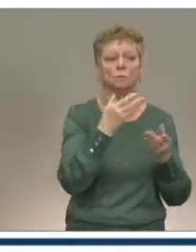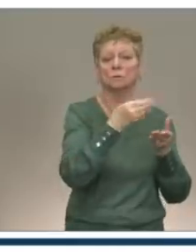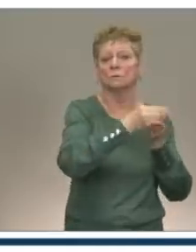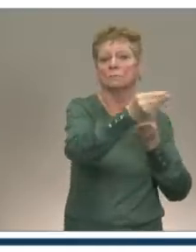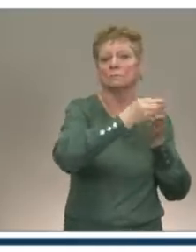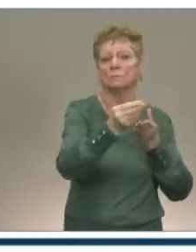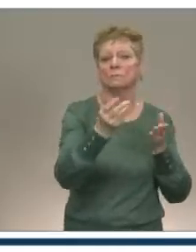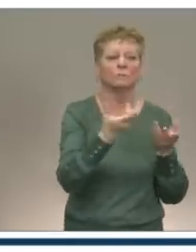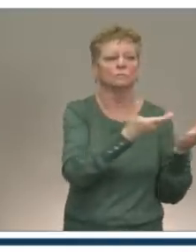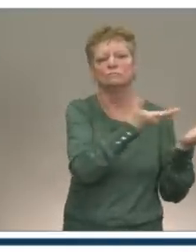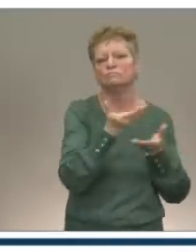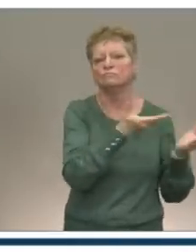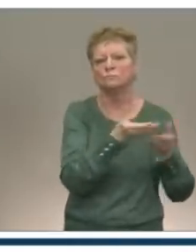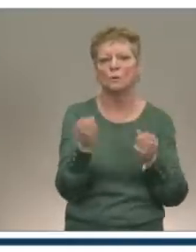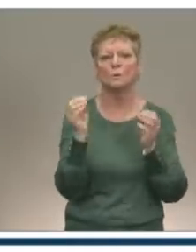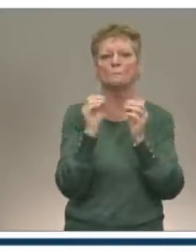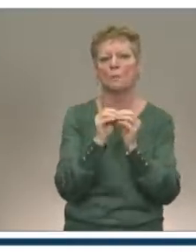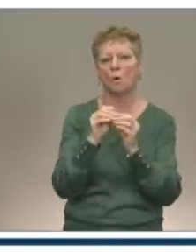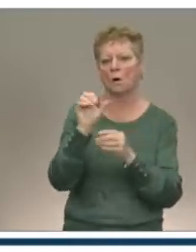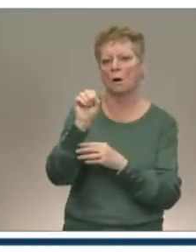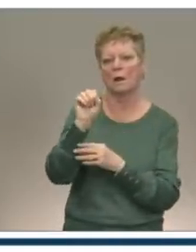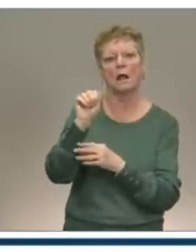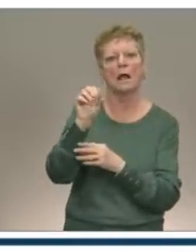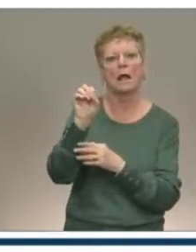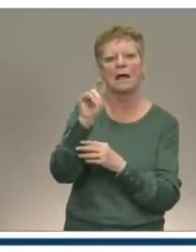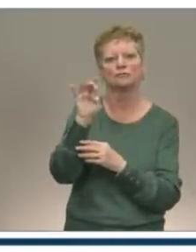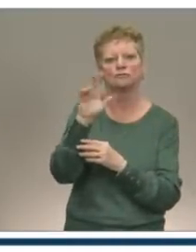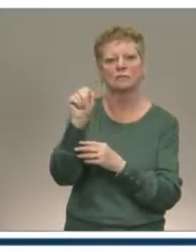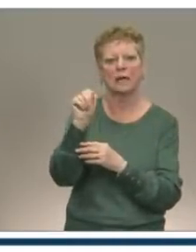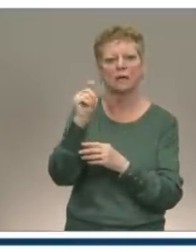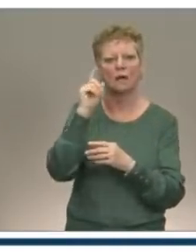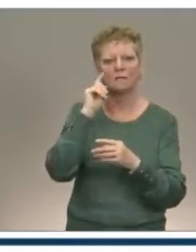amount of astrazeneca vaccine and then making that available to provinces and territories